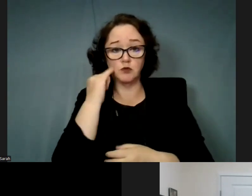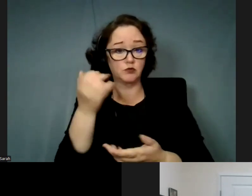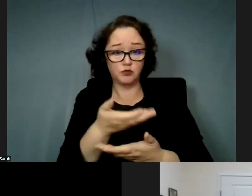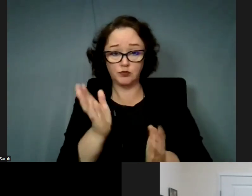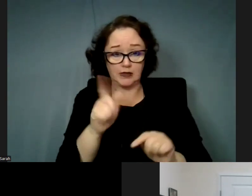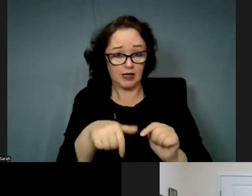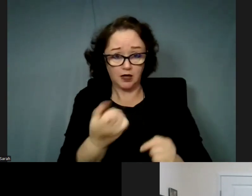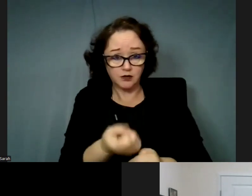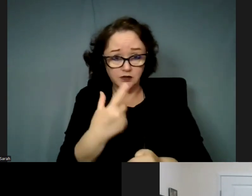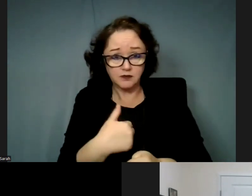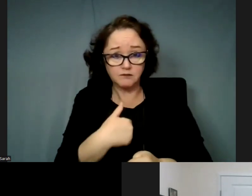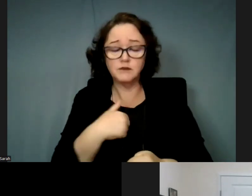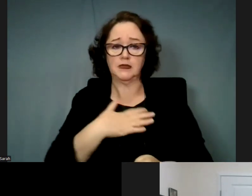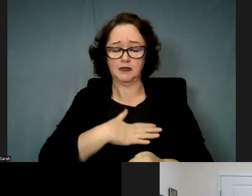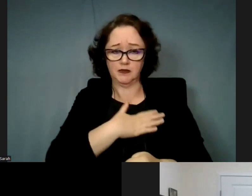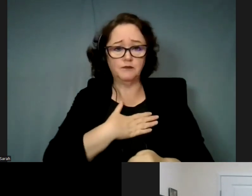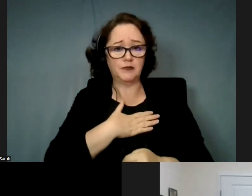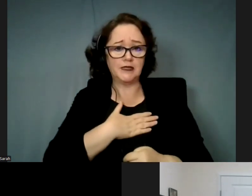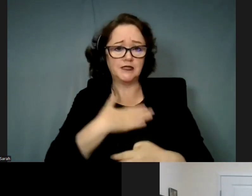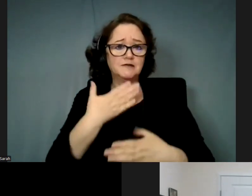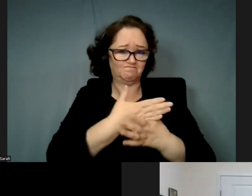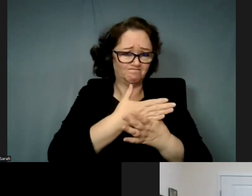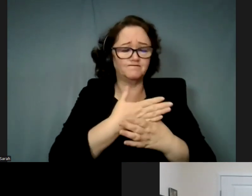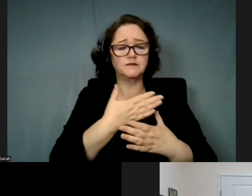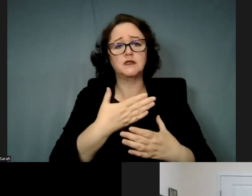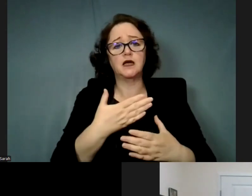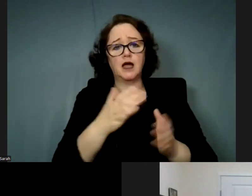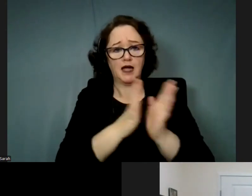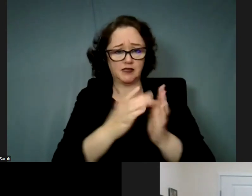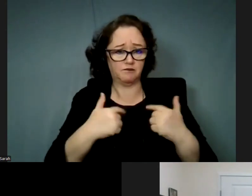time, please just feel free to ask me to repeat myself. You